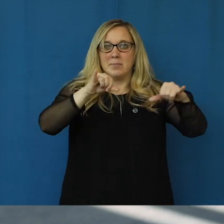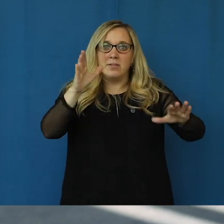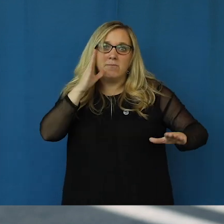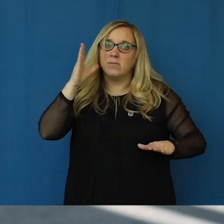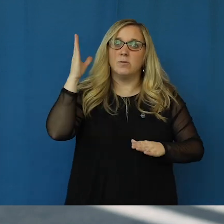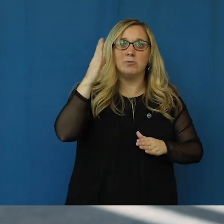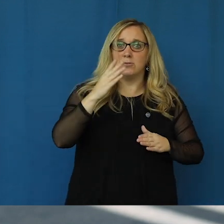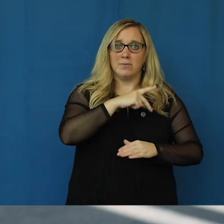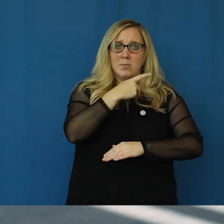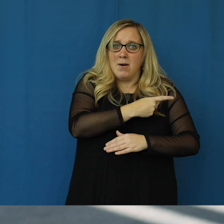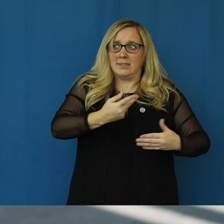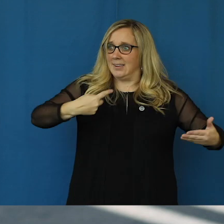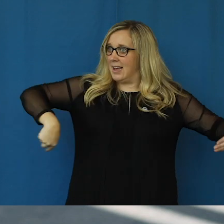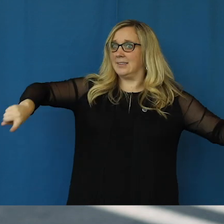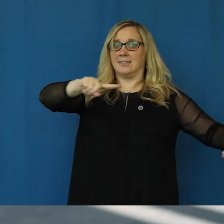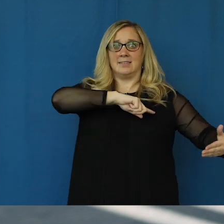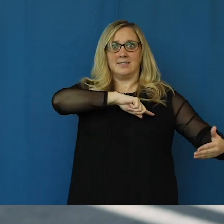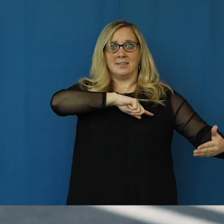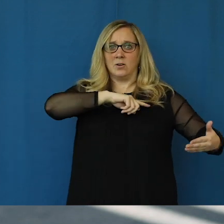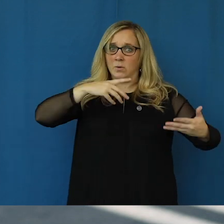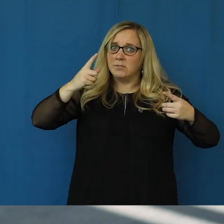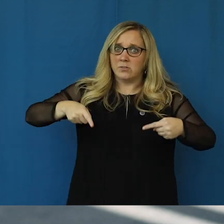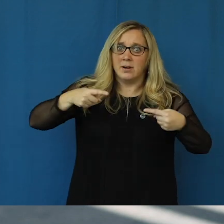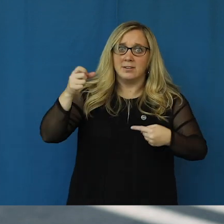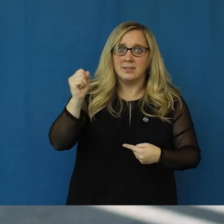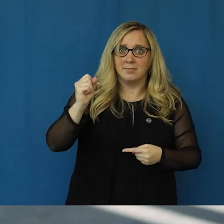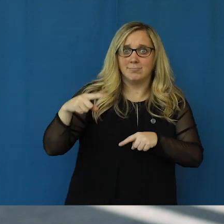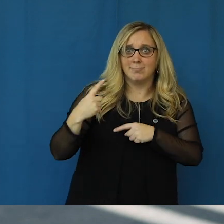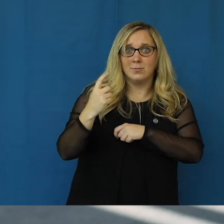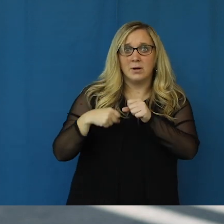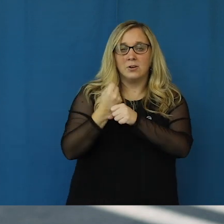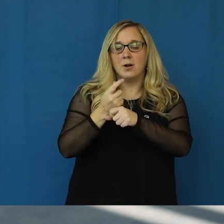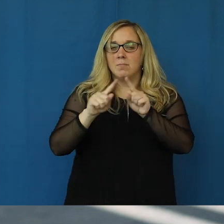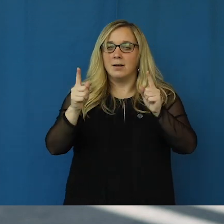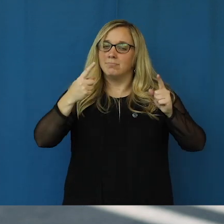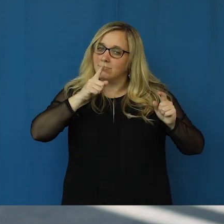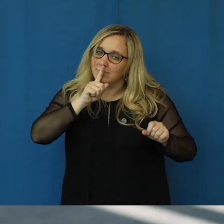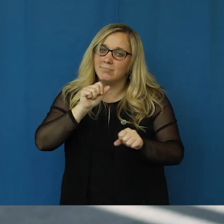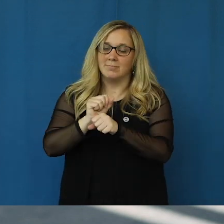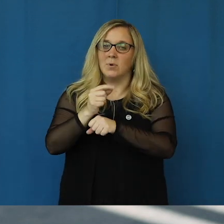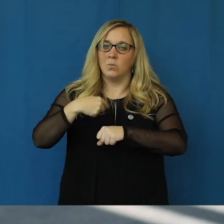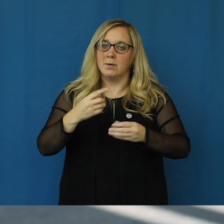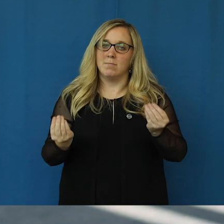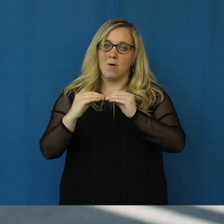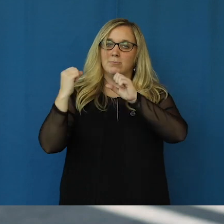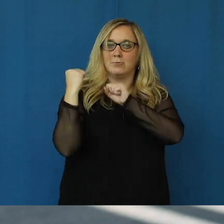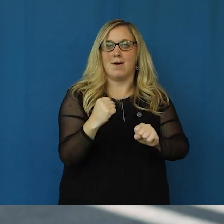We've been put through a lot this year but we've also learned a lot and I believe it has made us stronger. Here's to the next chapter!